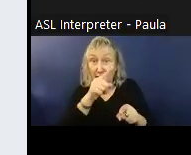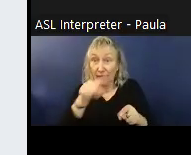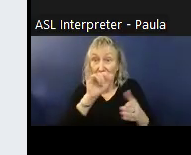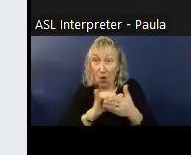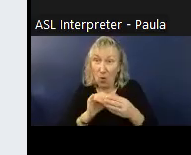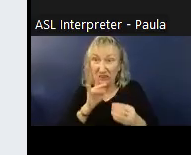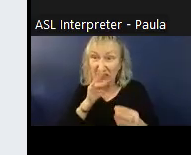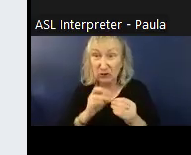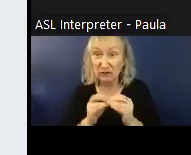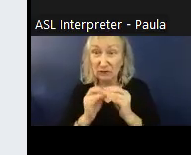OK thank you.